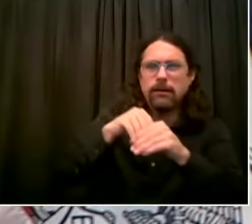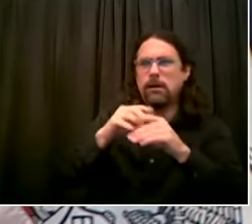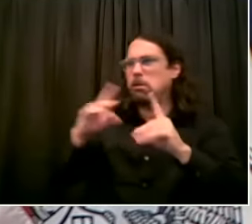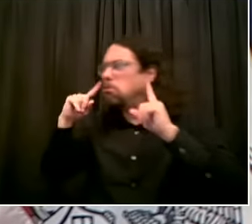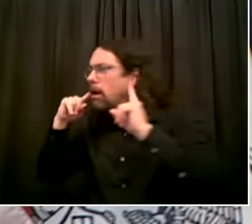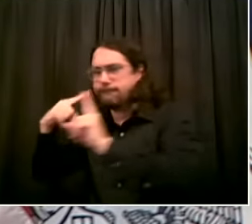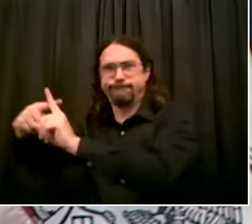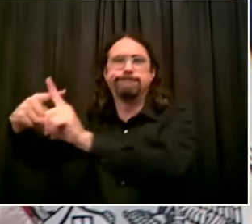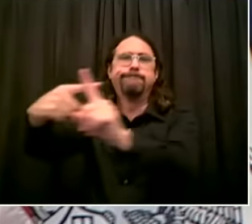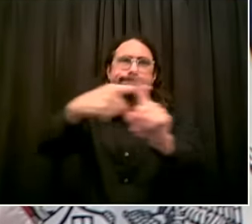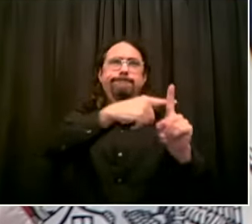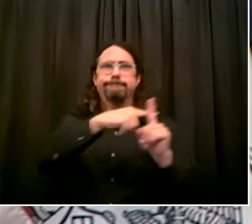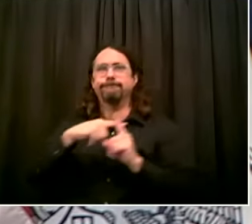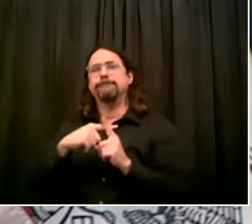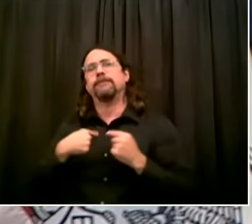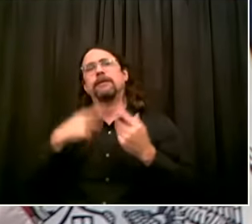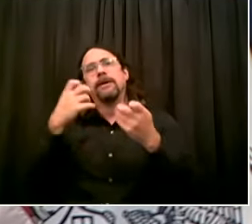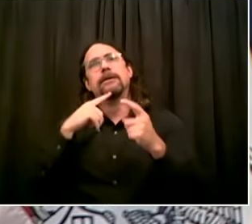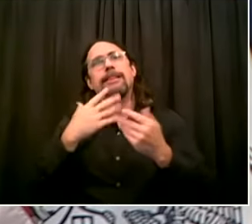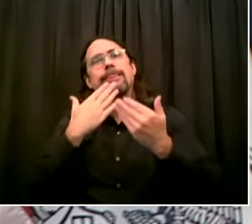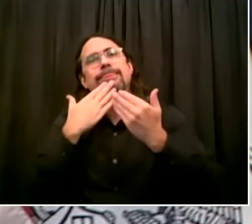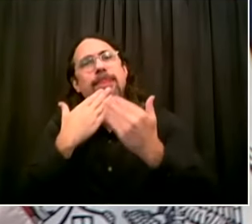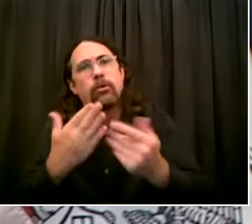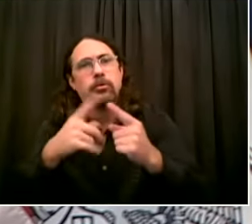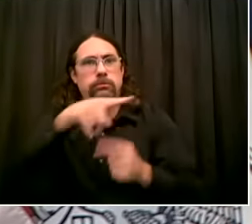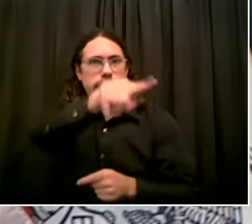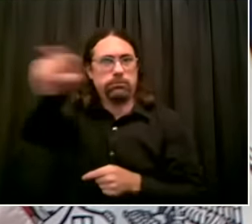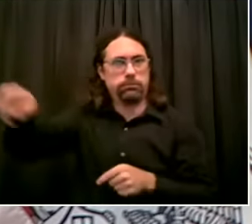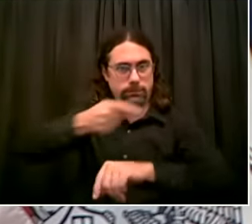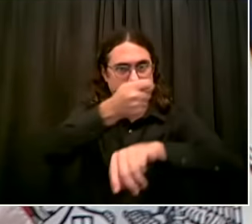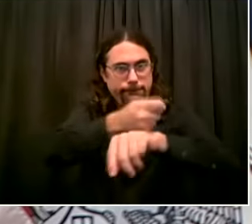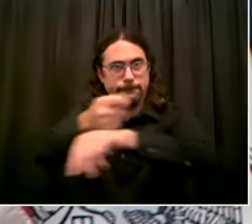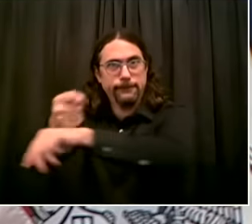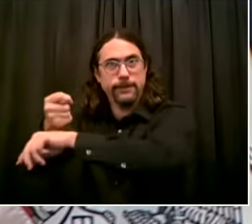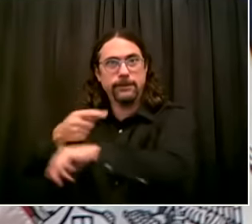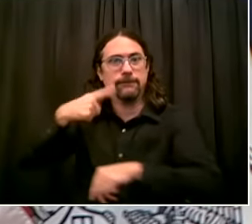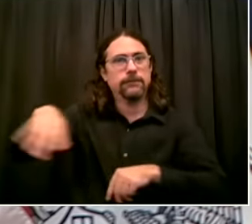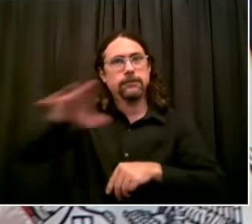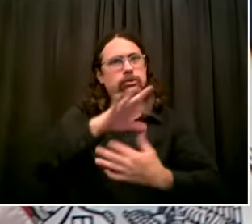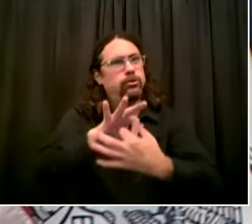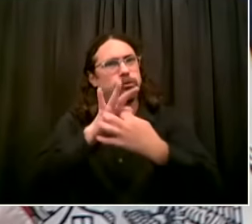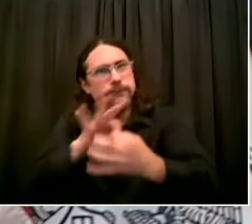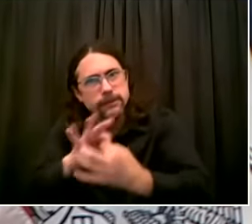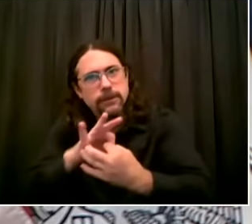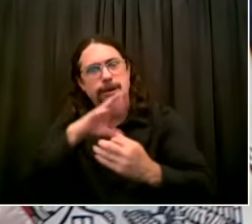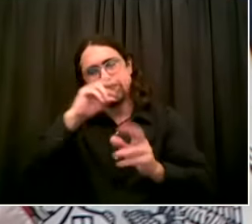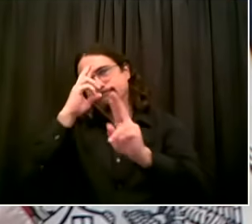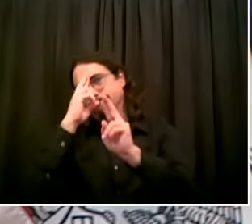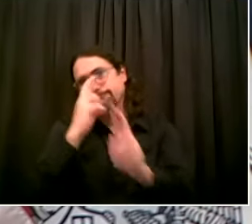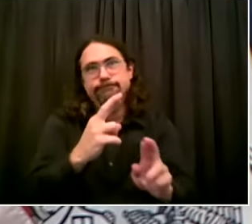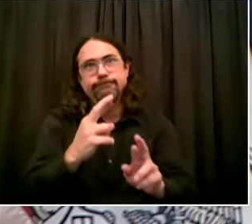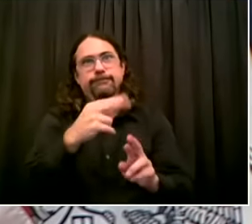THOSE ATHTR AE NOT ABLE TO WILL BE CLOSED DOWN BY THE COMMISSION. OUR GOAL IS TO COOPETRATE WIH